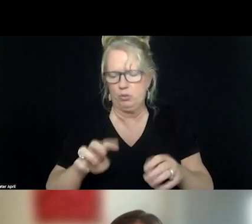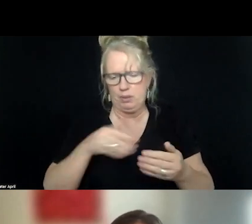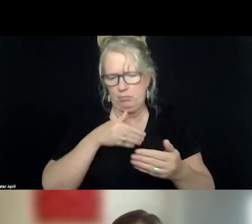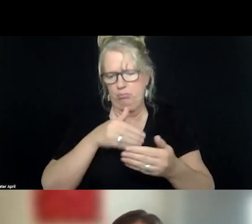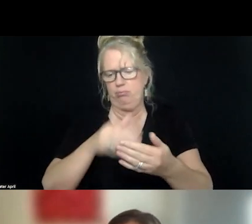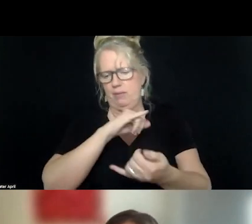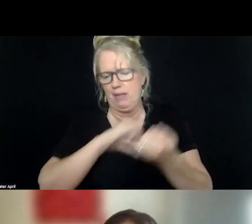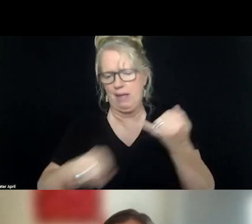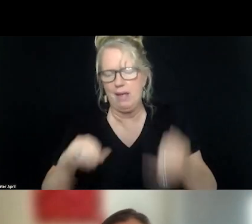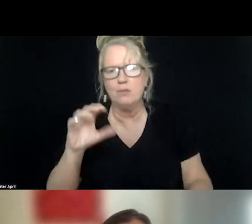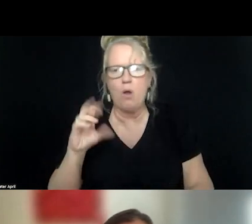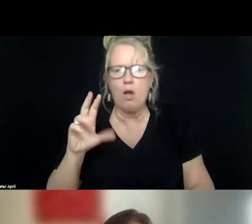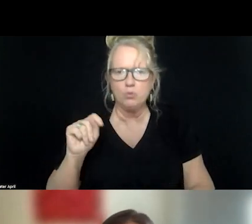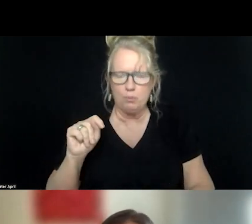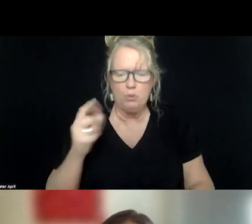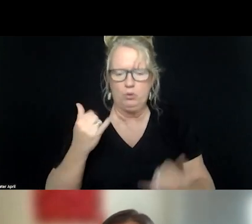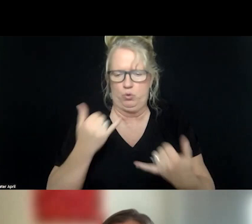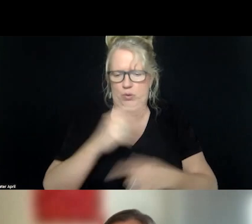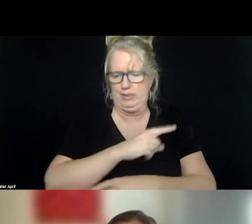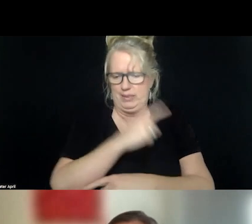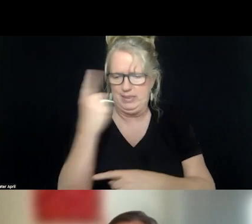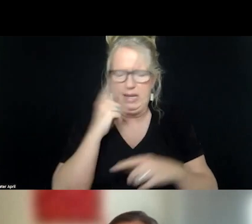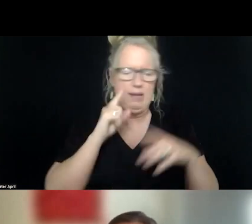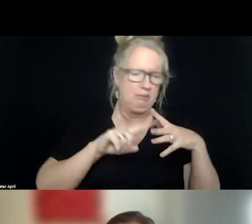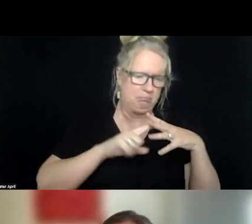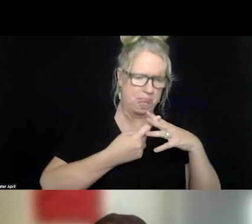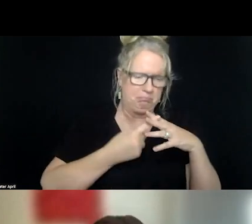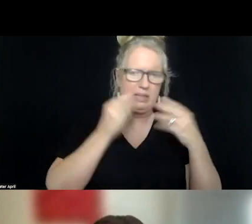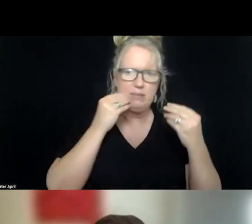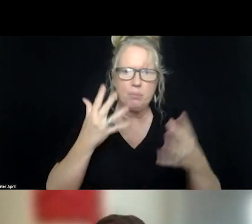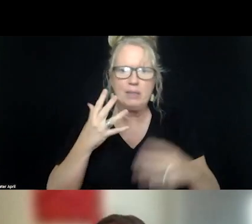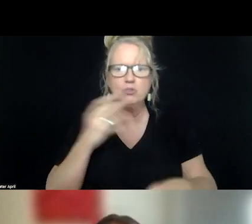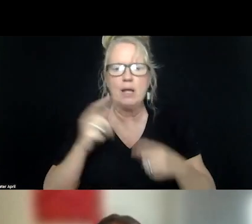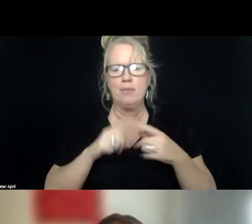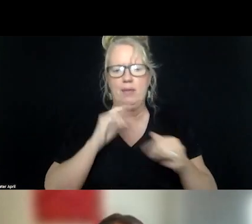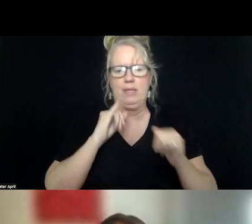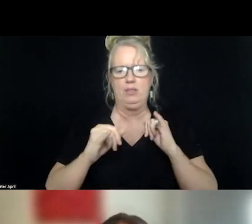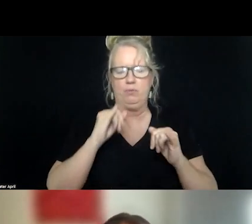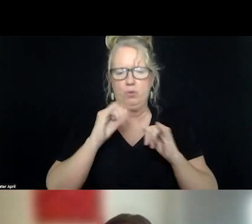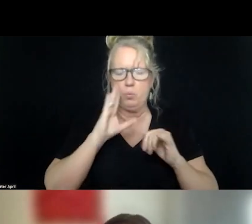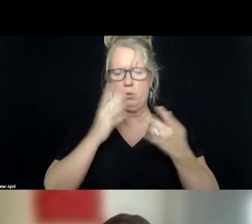SO THE DATA I AM PRESENTING TODAY IS PRELIMINARY. THE INTERVIEWS WILL TAKE PLACE BEGINNING IN NOVEMBER.